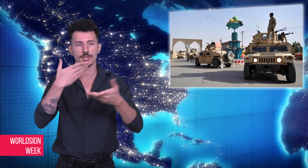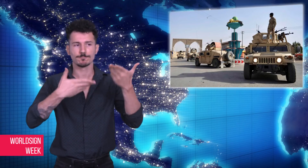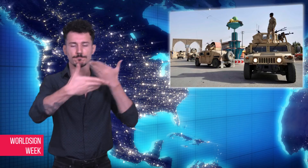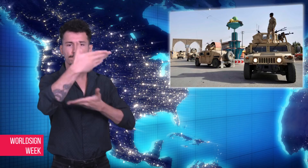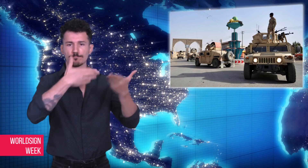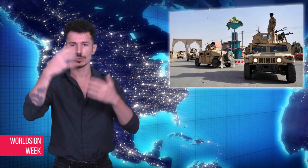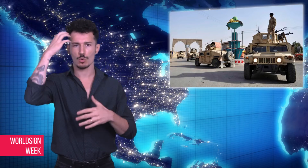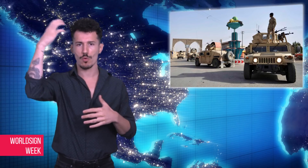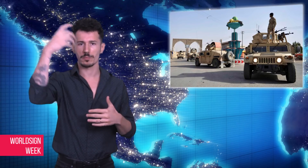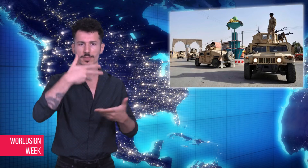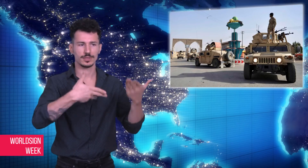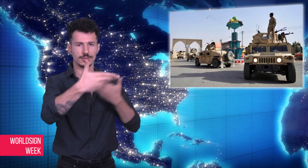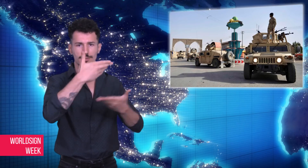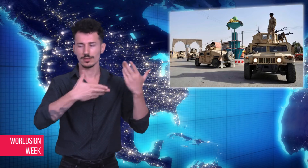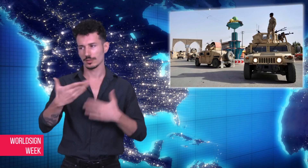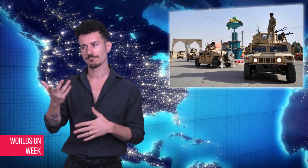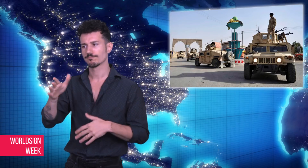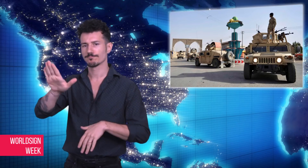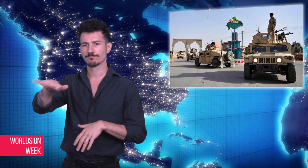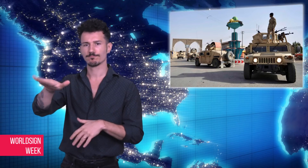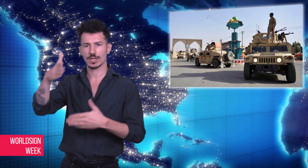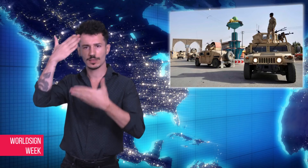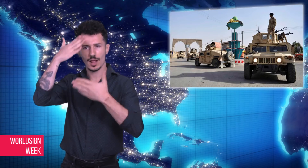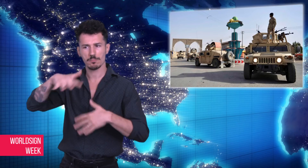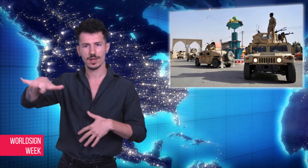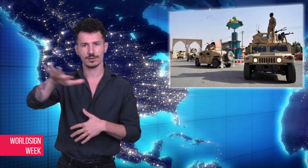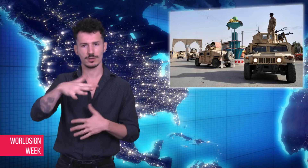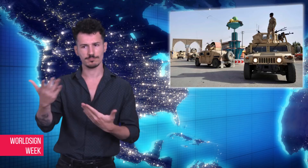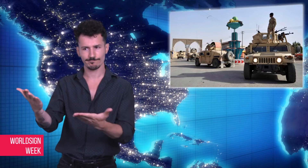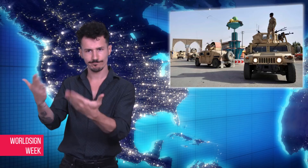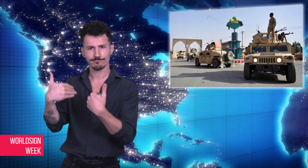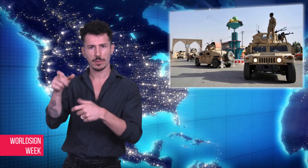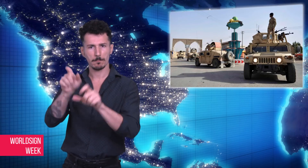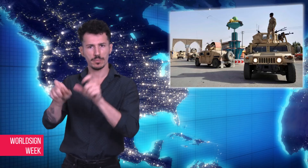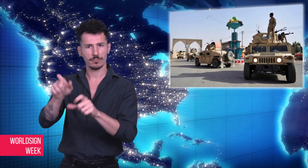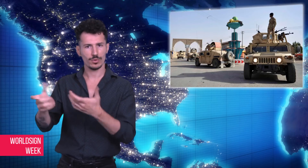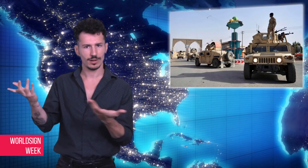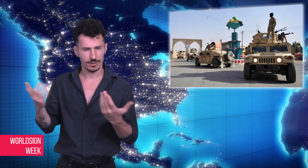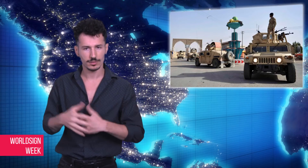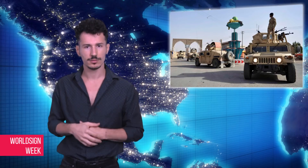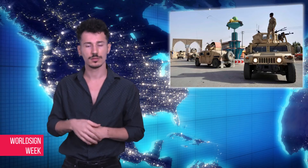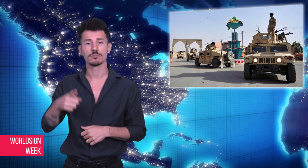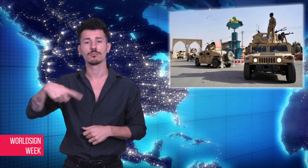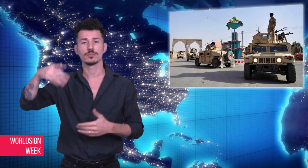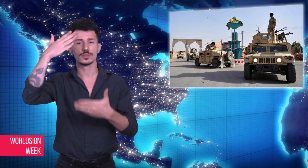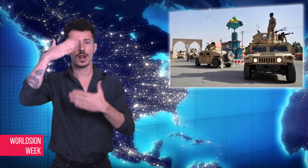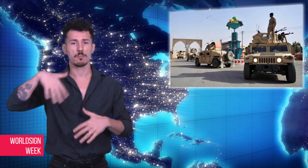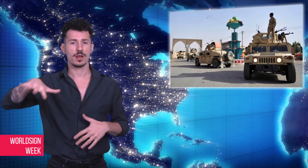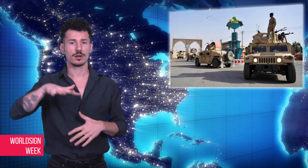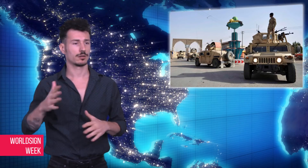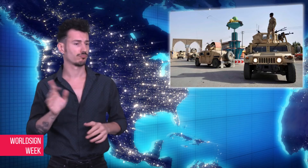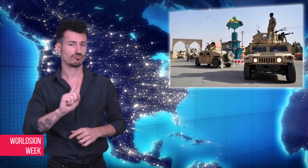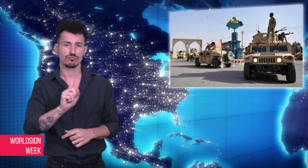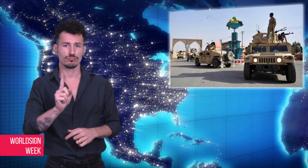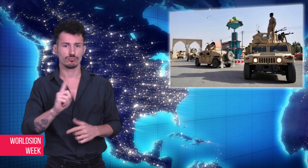captives before making any decision. No further progress was reported, but